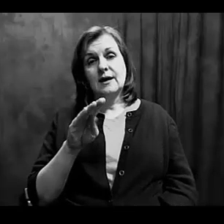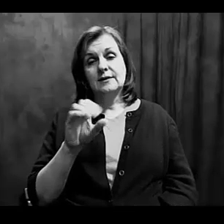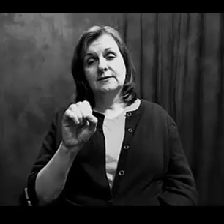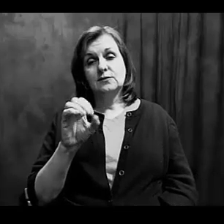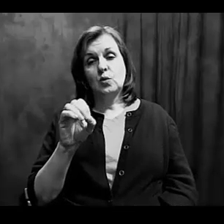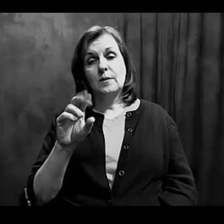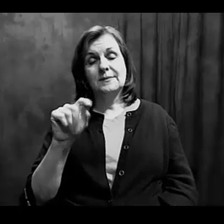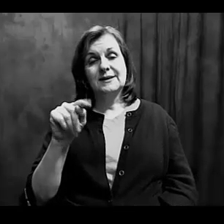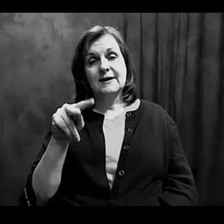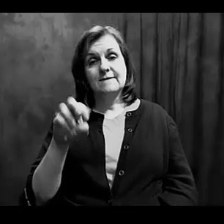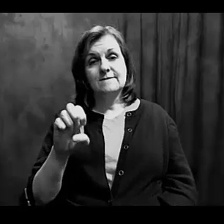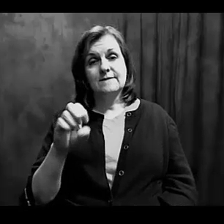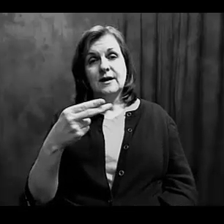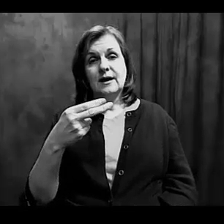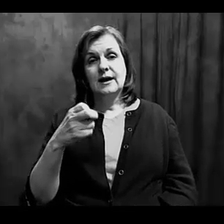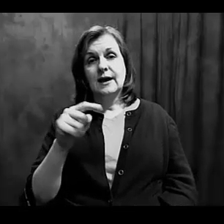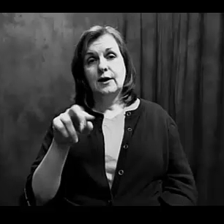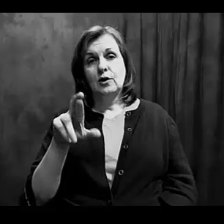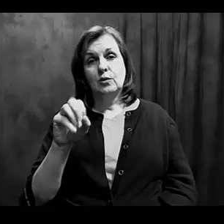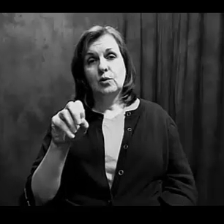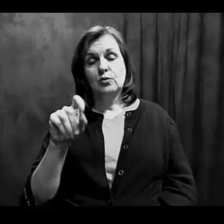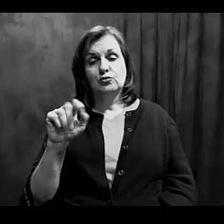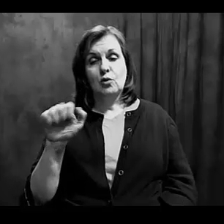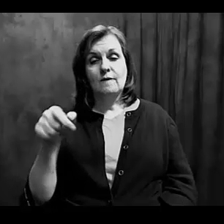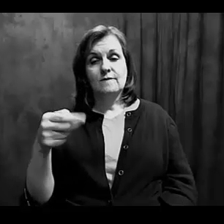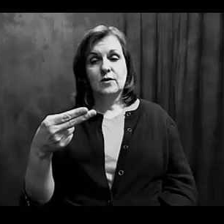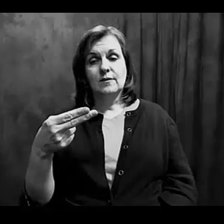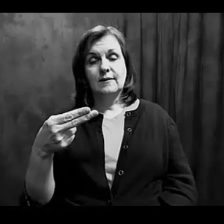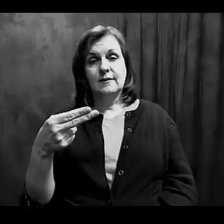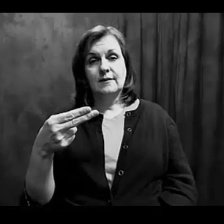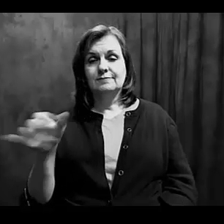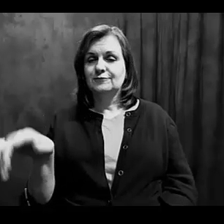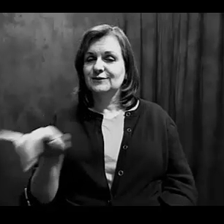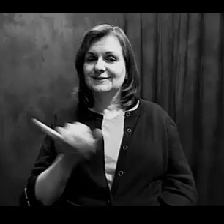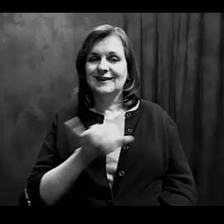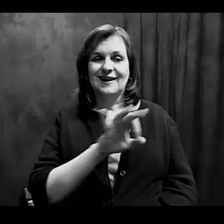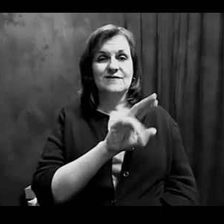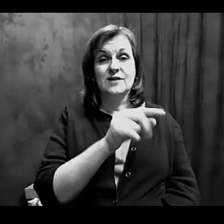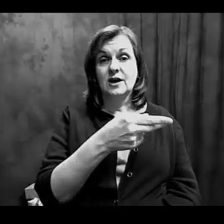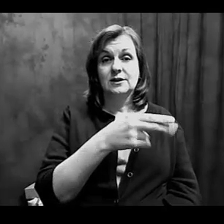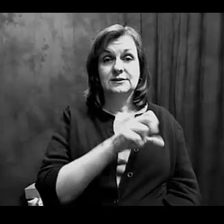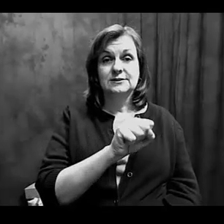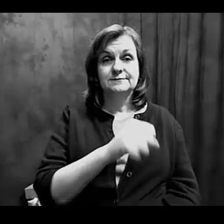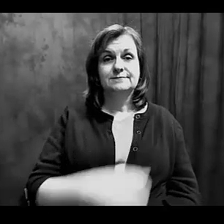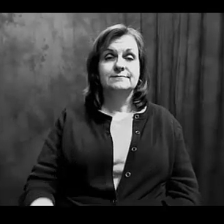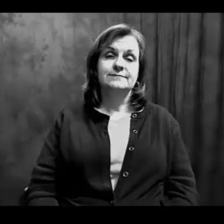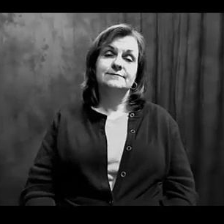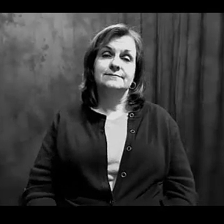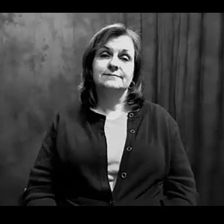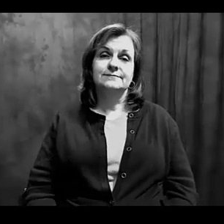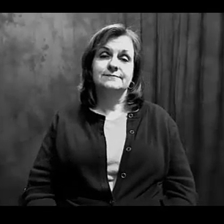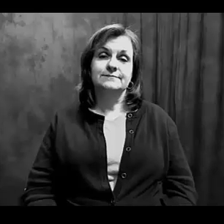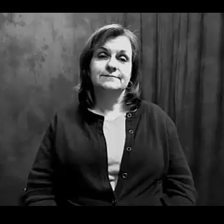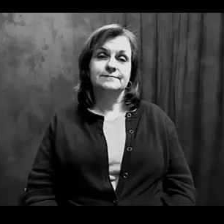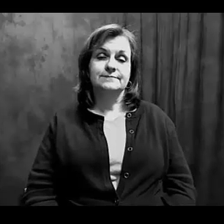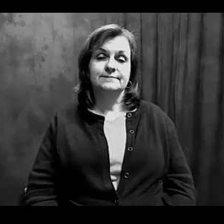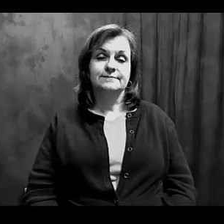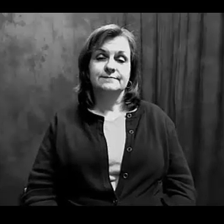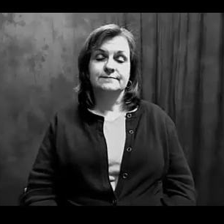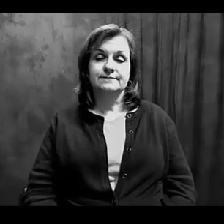absorptive heterotroph just like the fungus